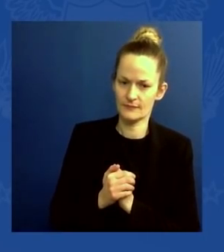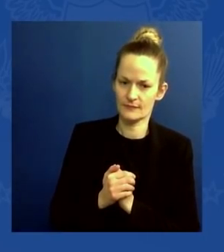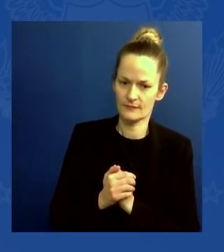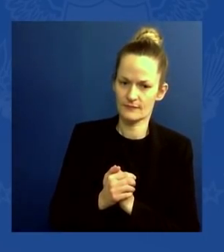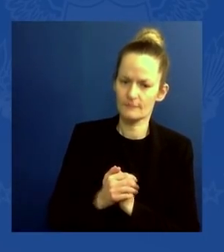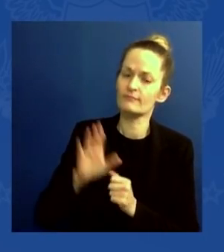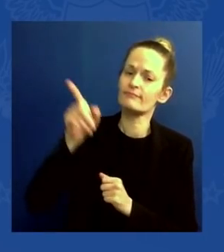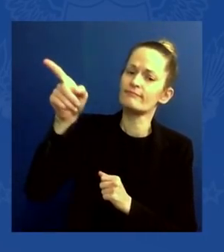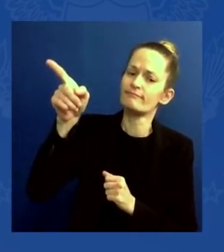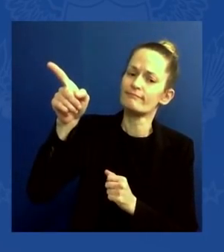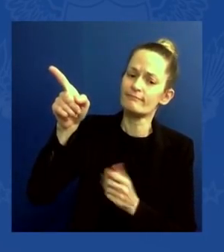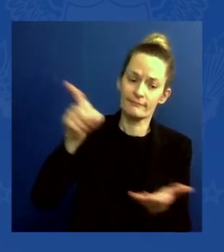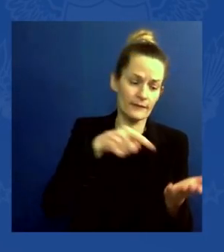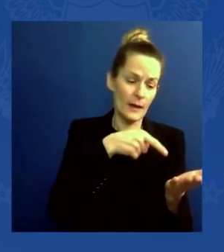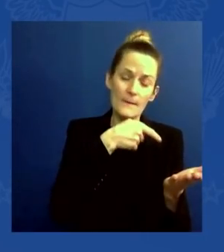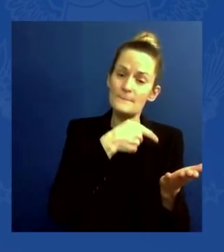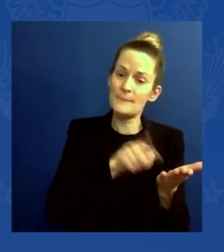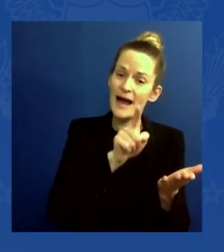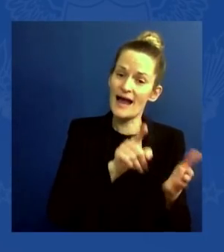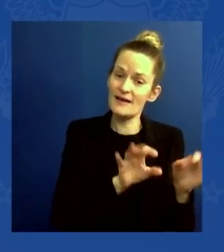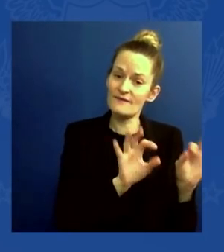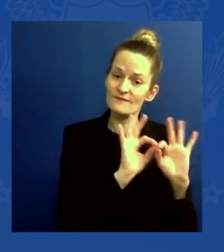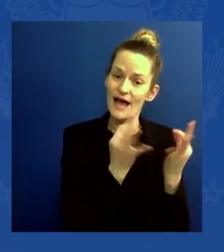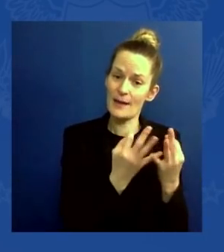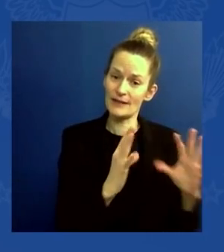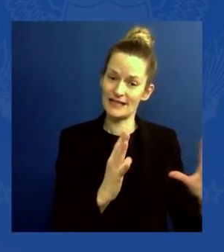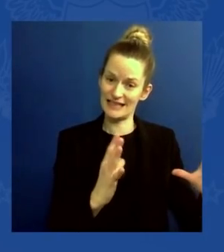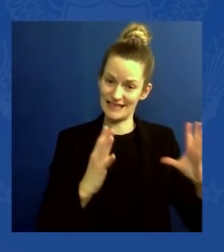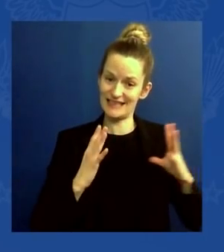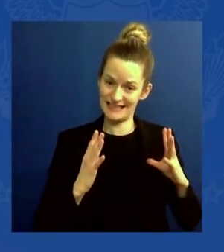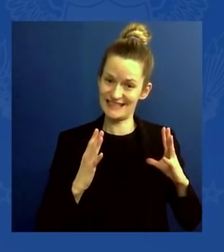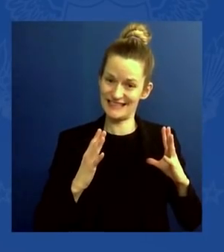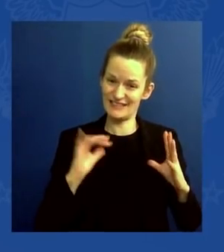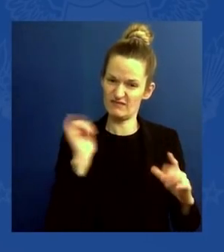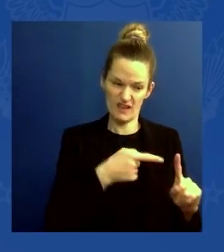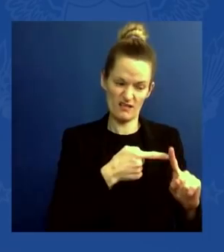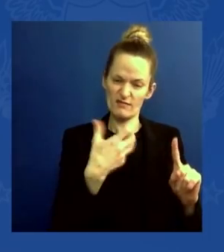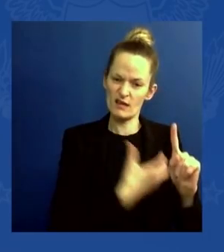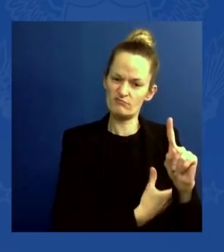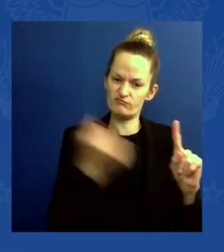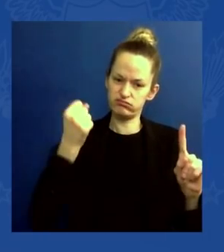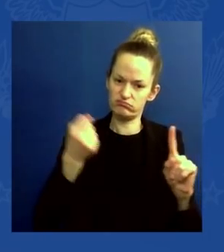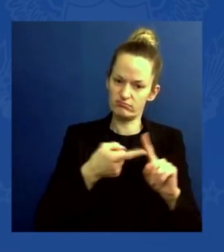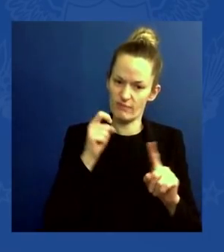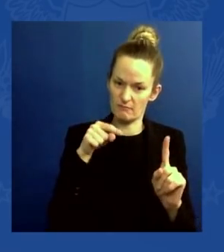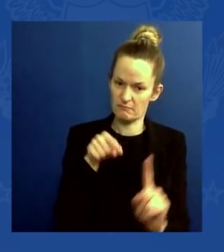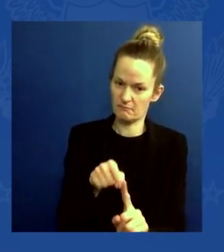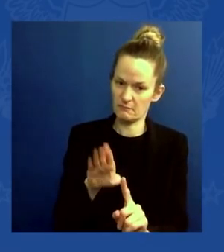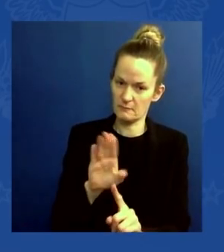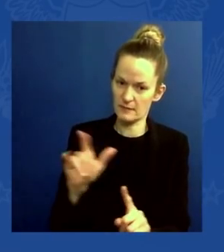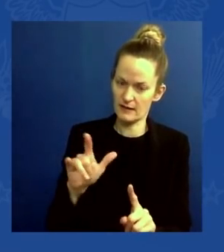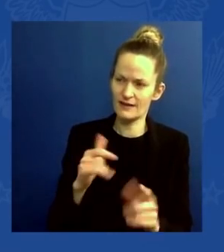The House is putting it back in. Can you keep it in this bill when it makes its way to the Senate? The President: Time will tell.